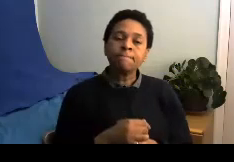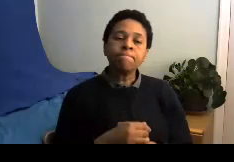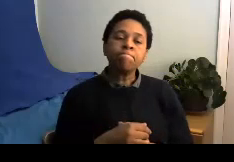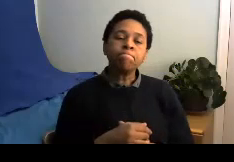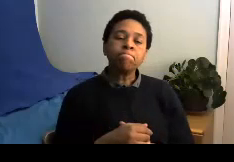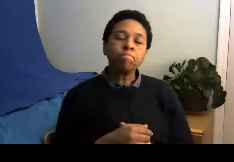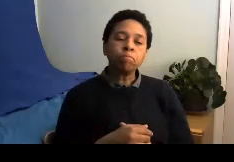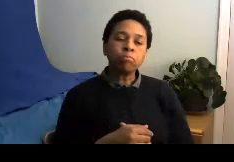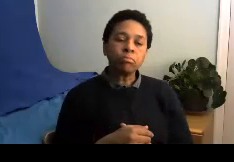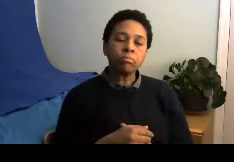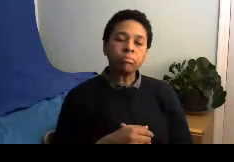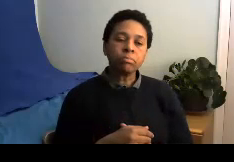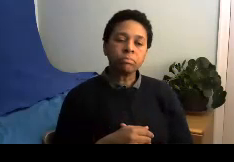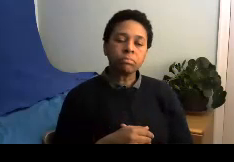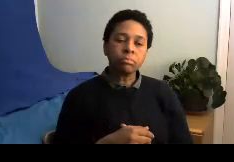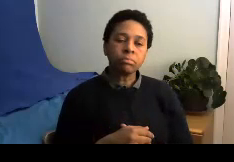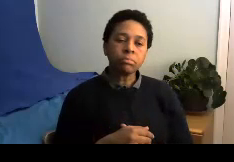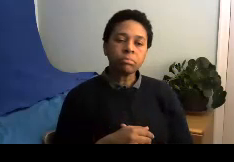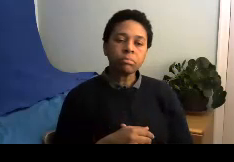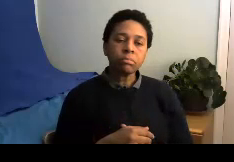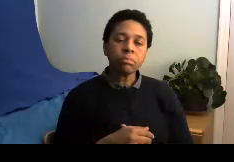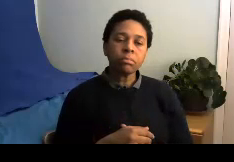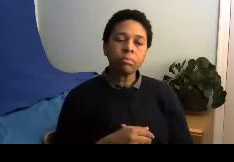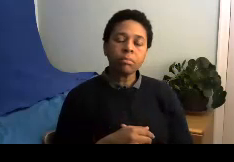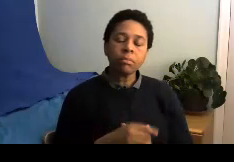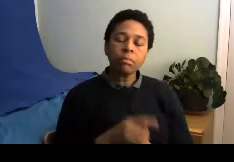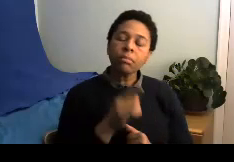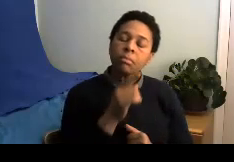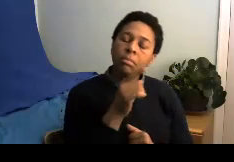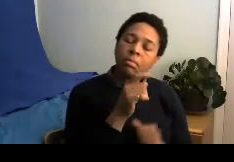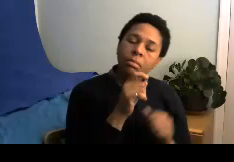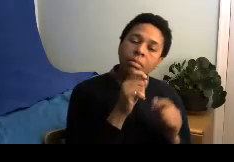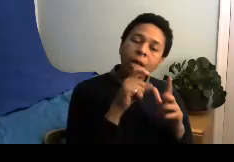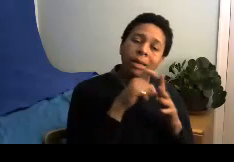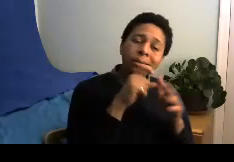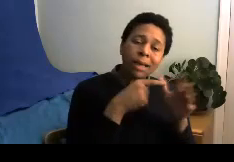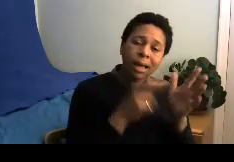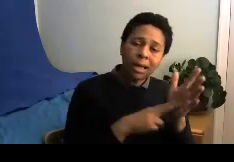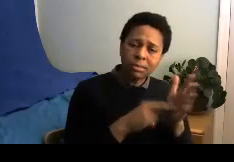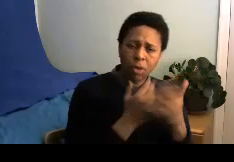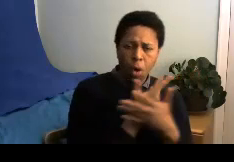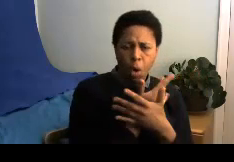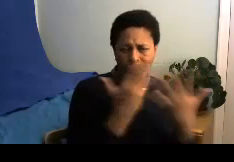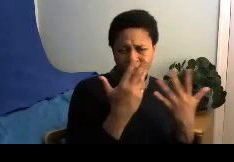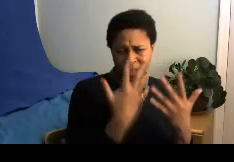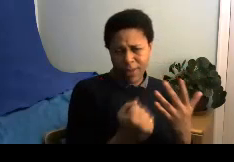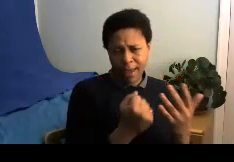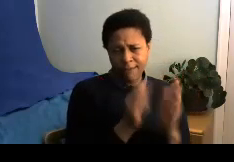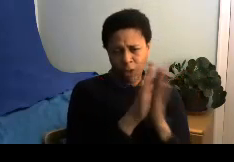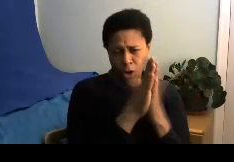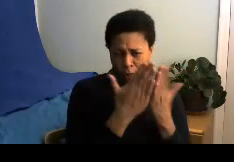Dan: Because, you know, you can, you know, there are obviously novels about the Windrush generation, like Small Island,